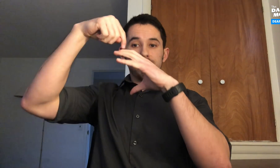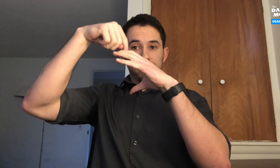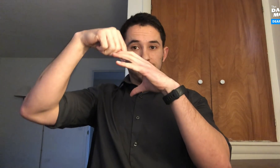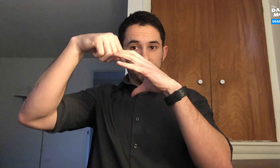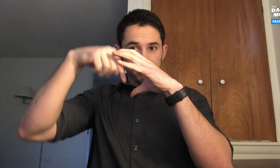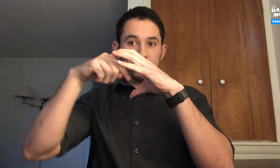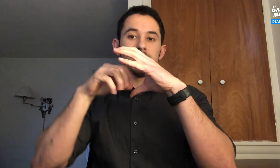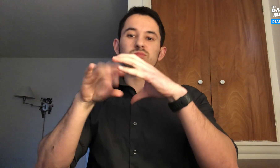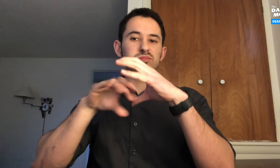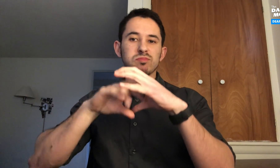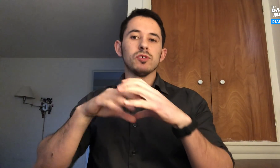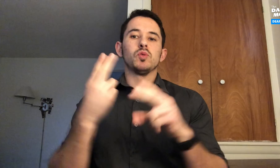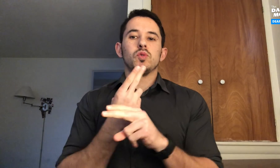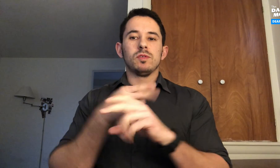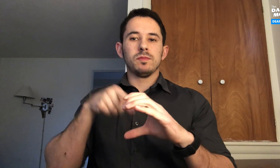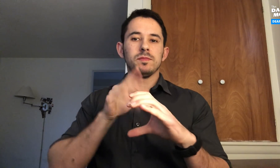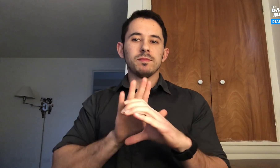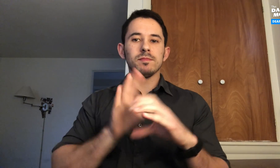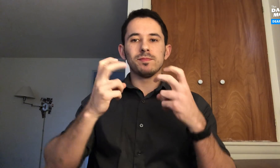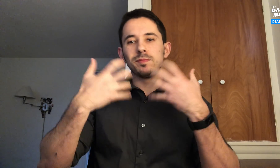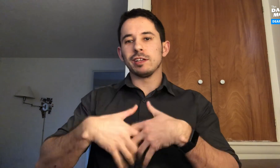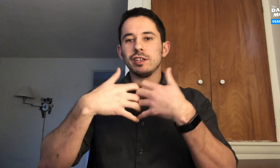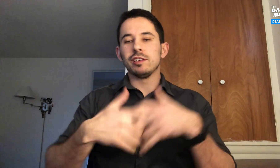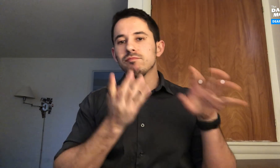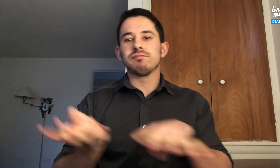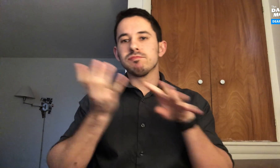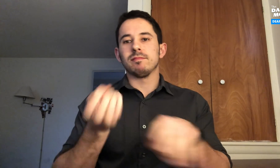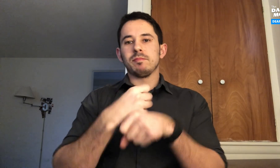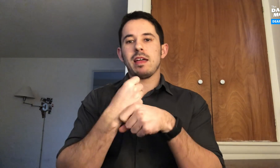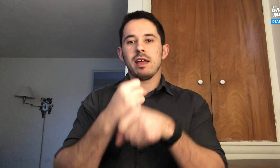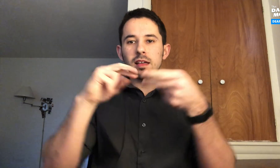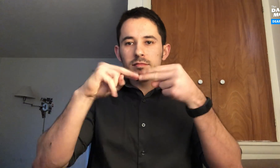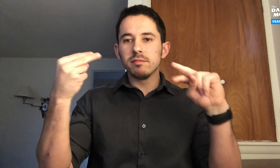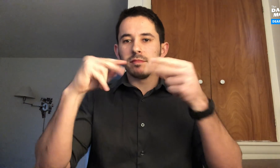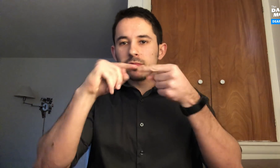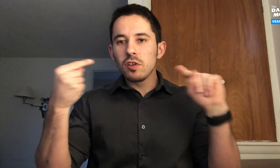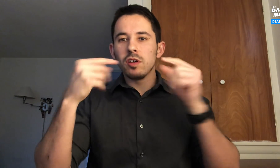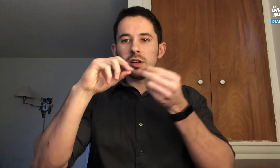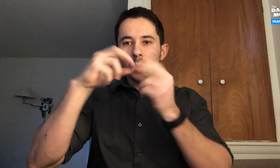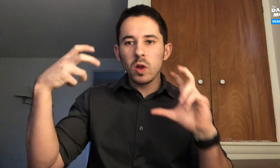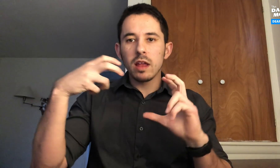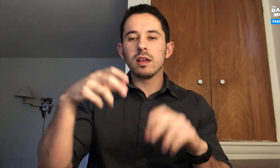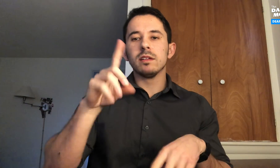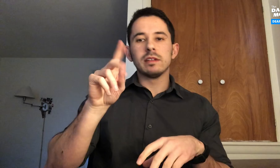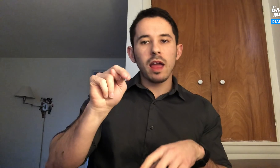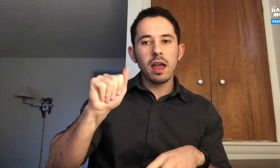it will enter the cell and use its “factory” that makes DNA,